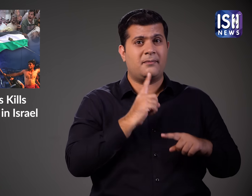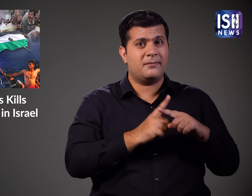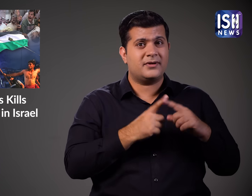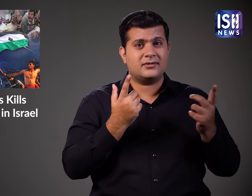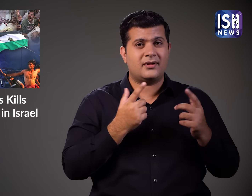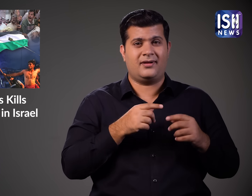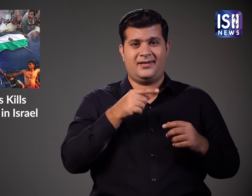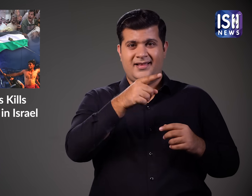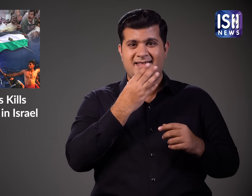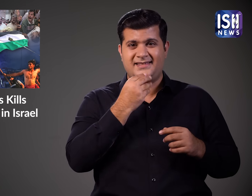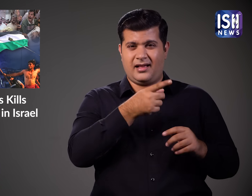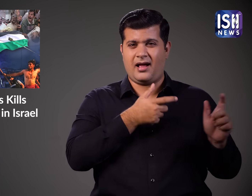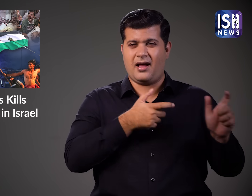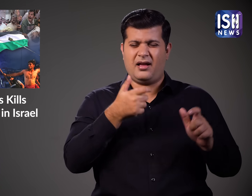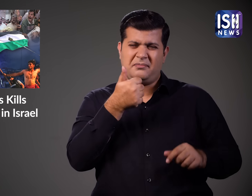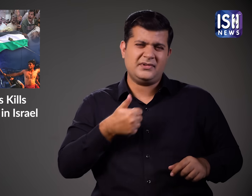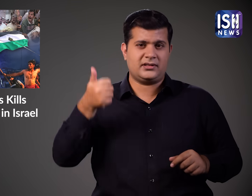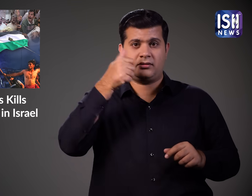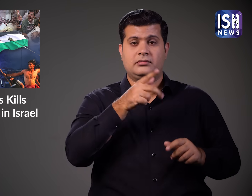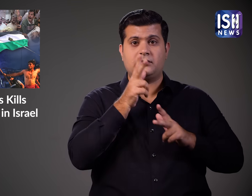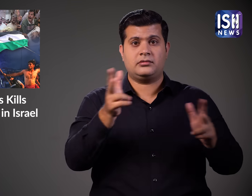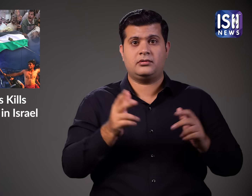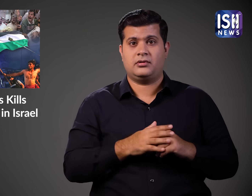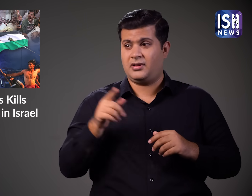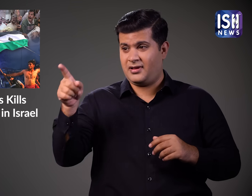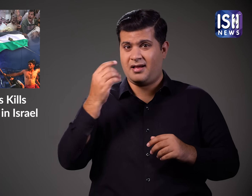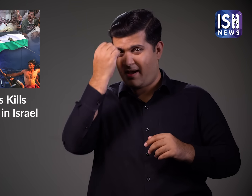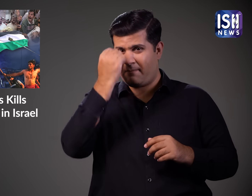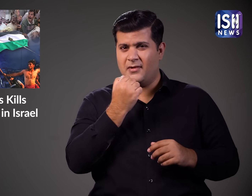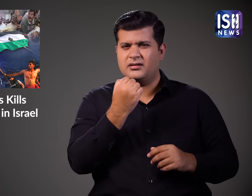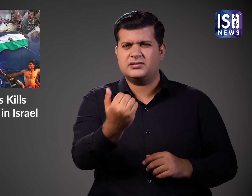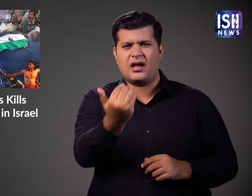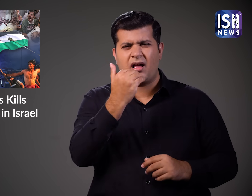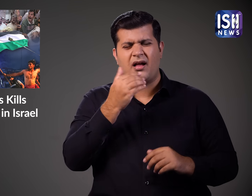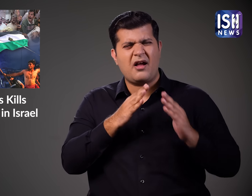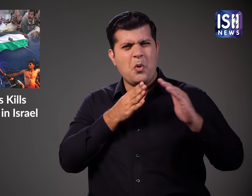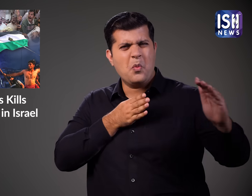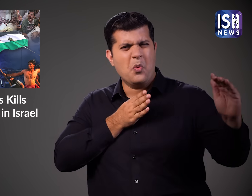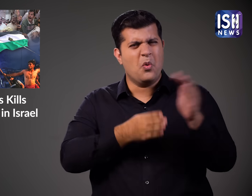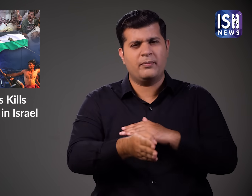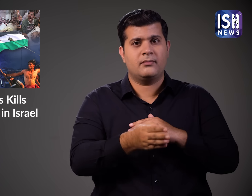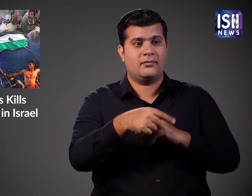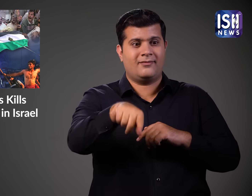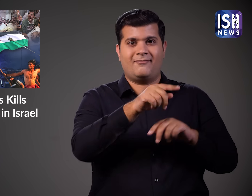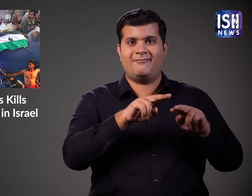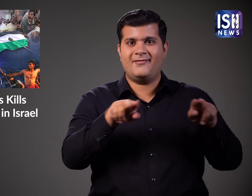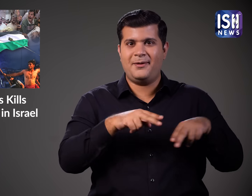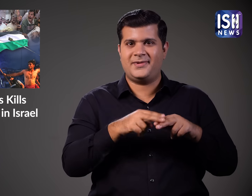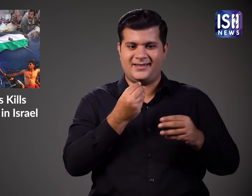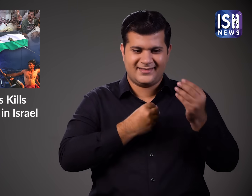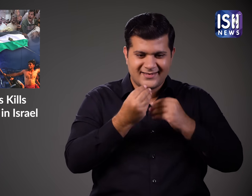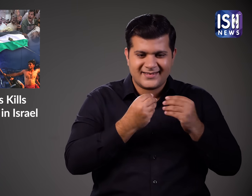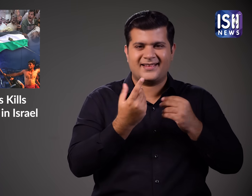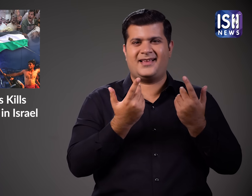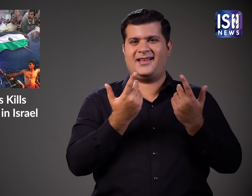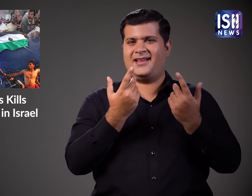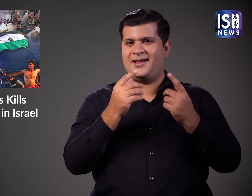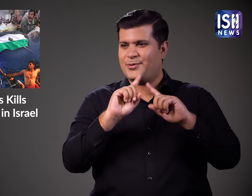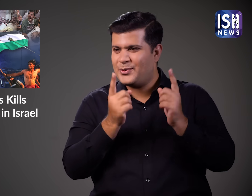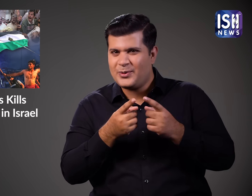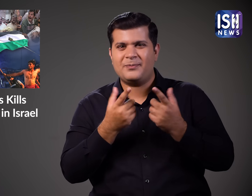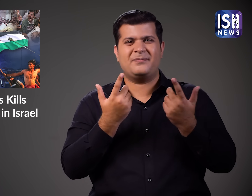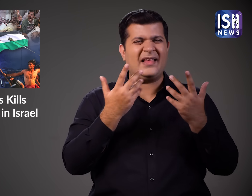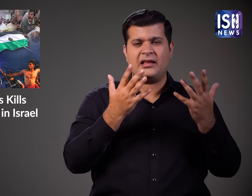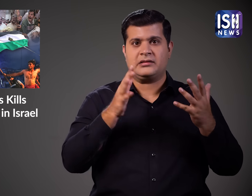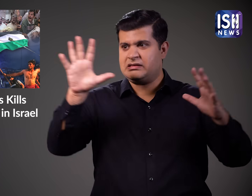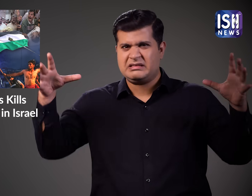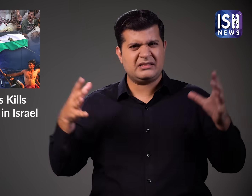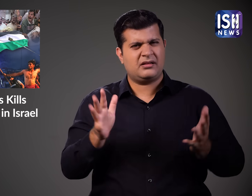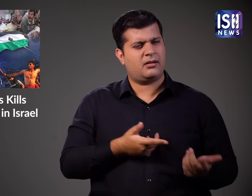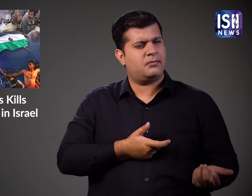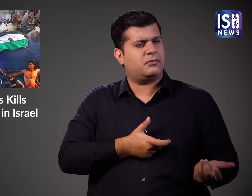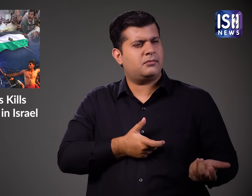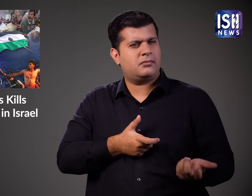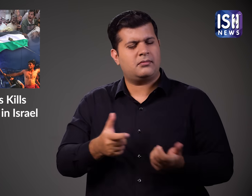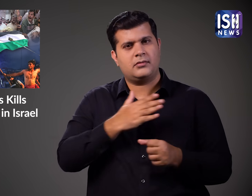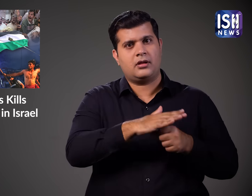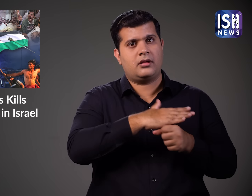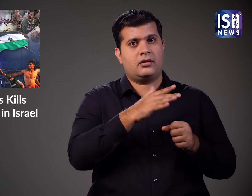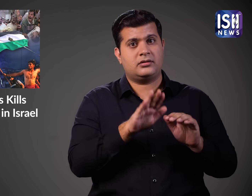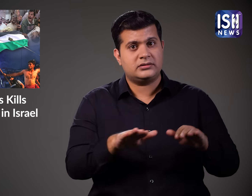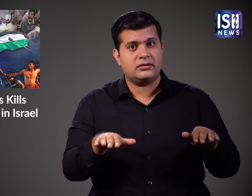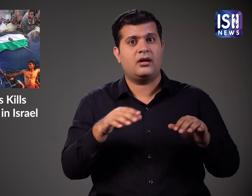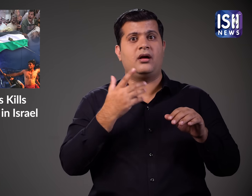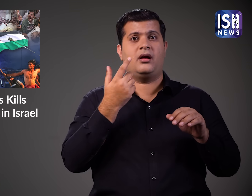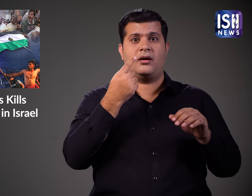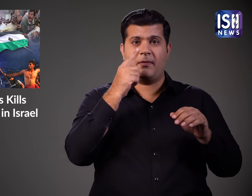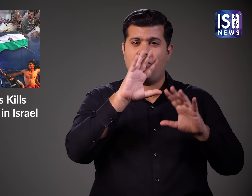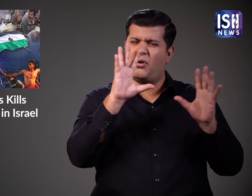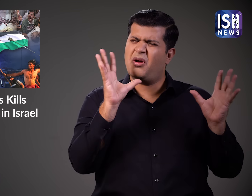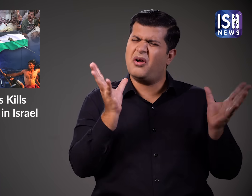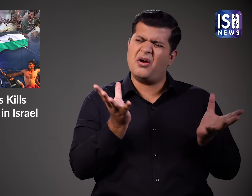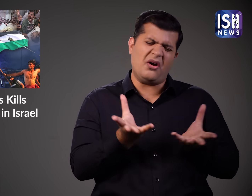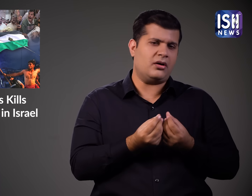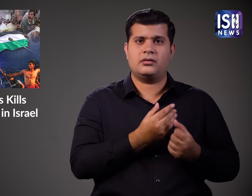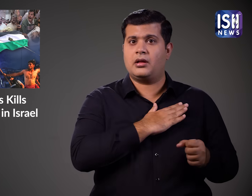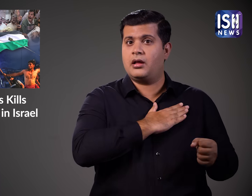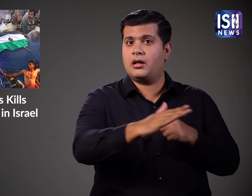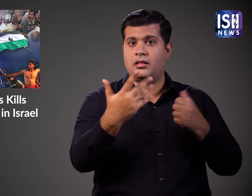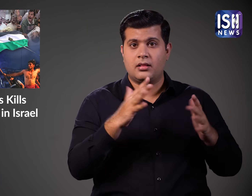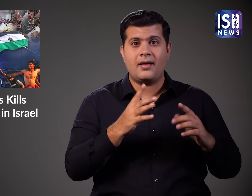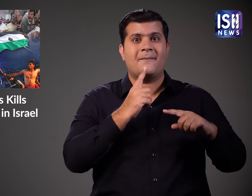A General from the Israeli army said, "Mothers, fathers, babies, families were all gathered and killed in their dining rooms by the Hamas militants.